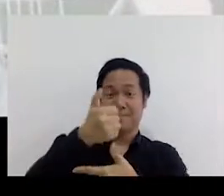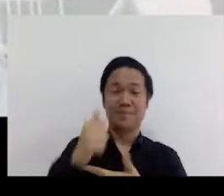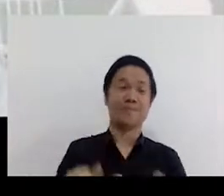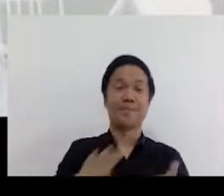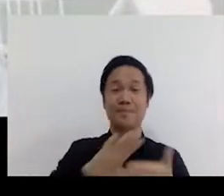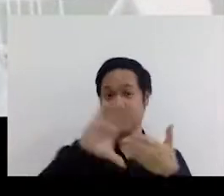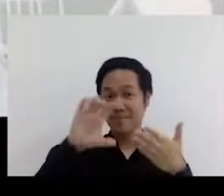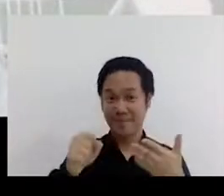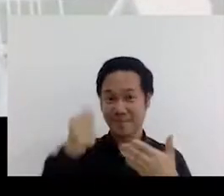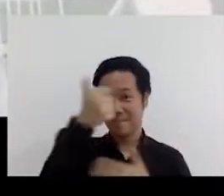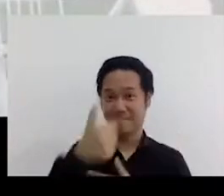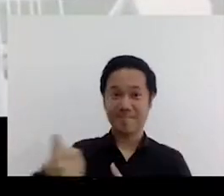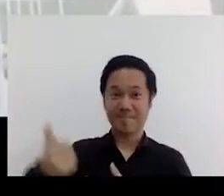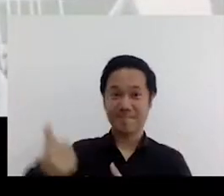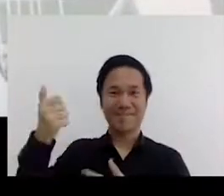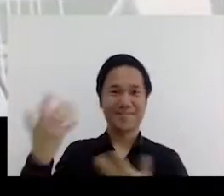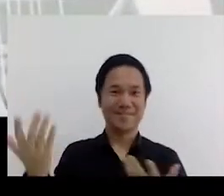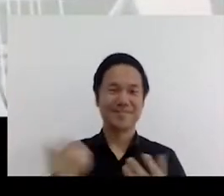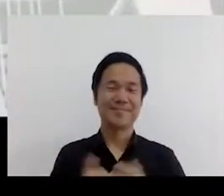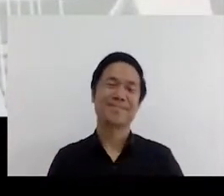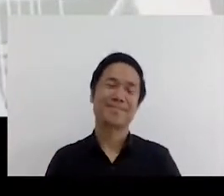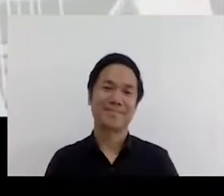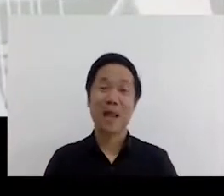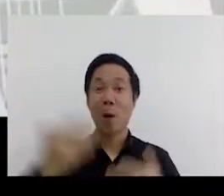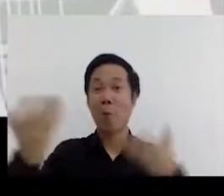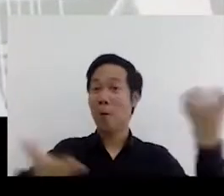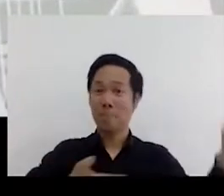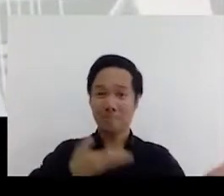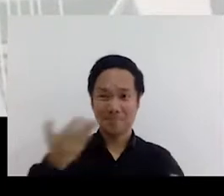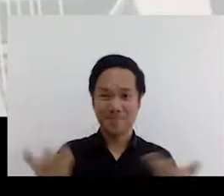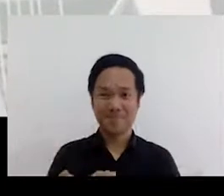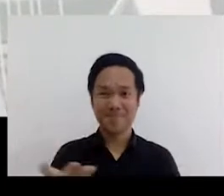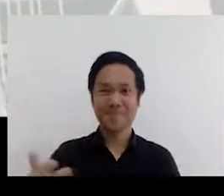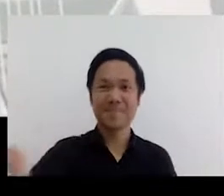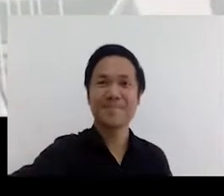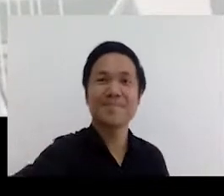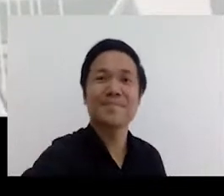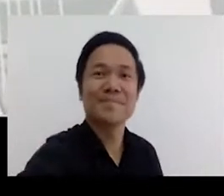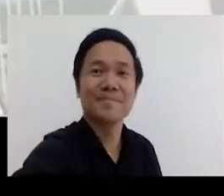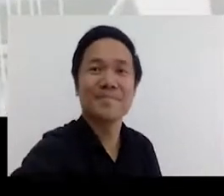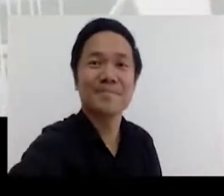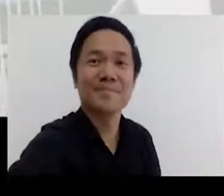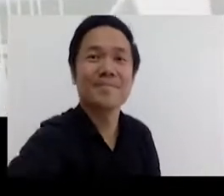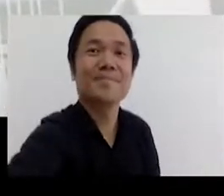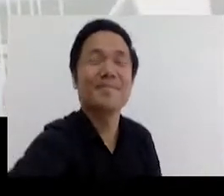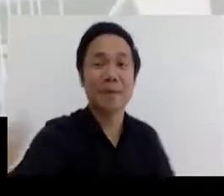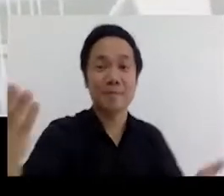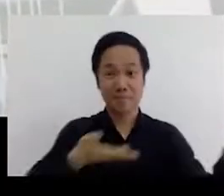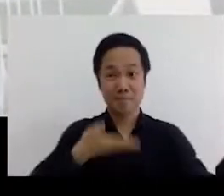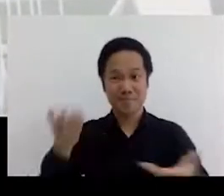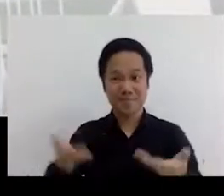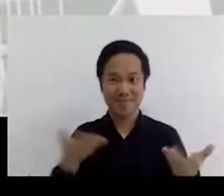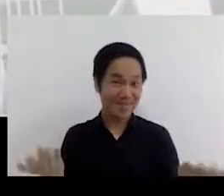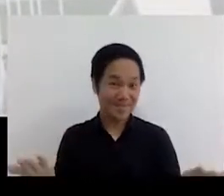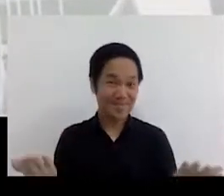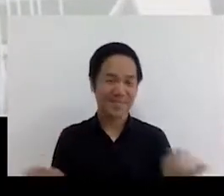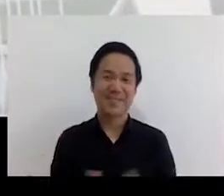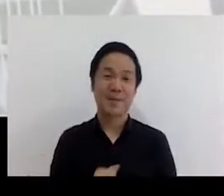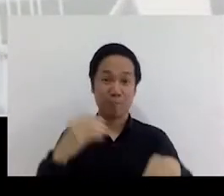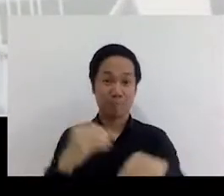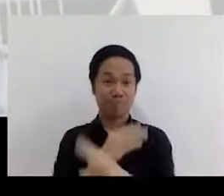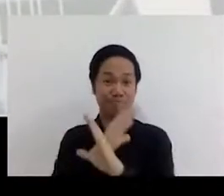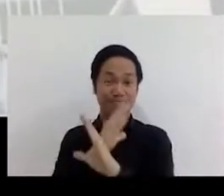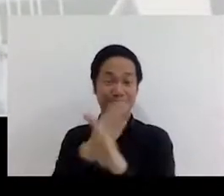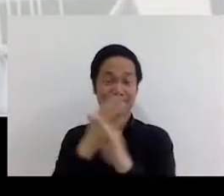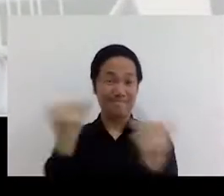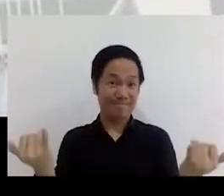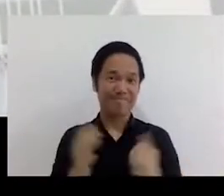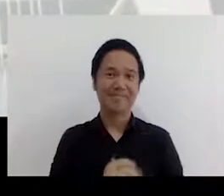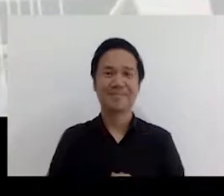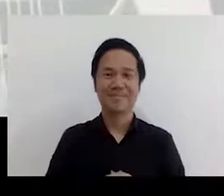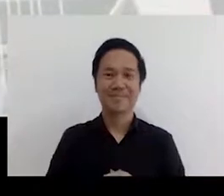I would like to welcome you on behalf of all of my colleagues to our webinar on the protection